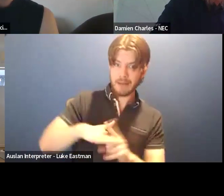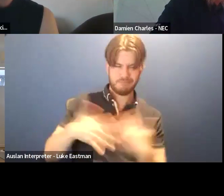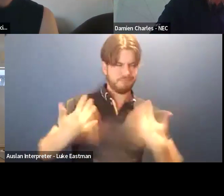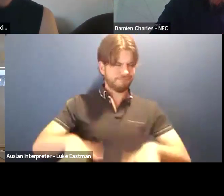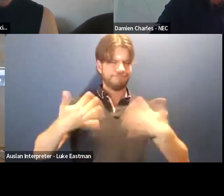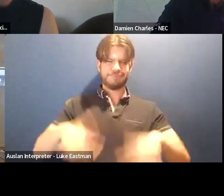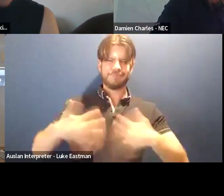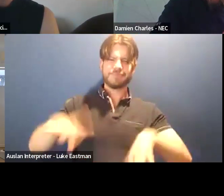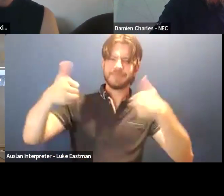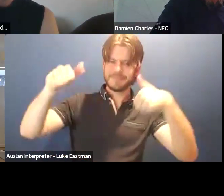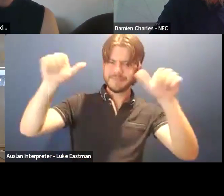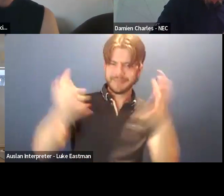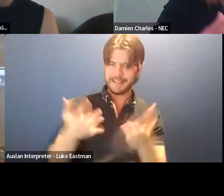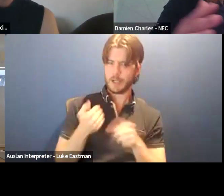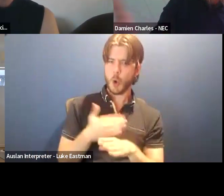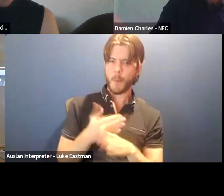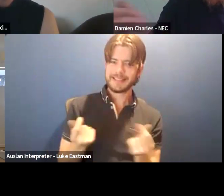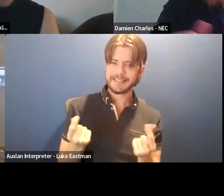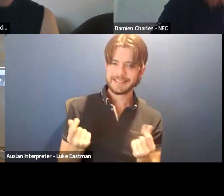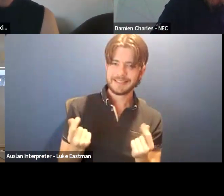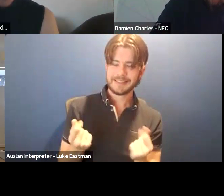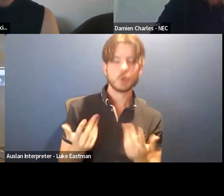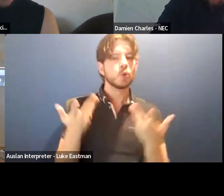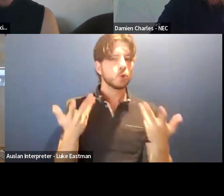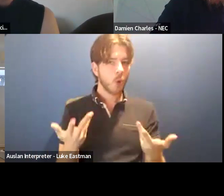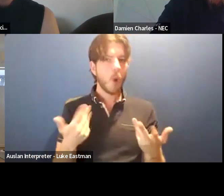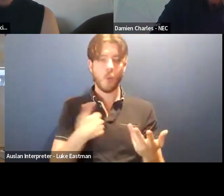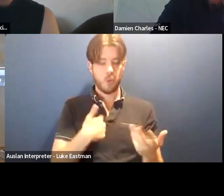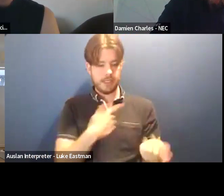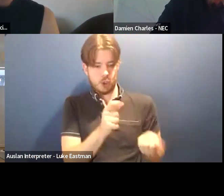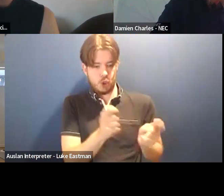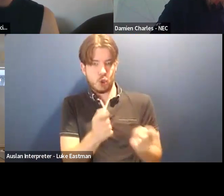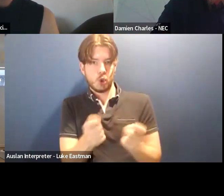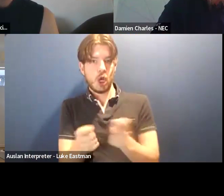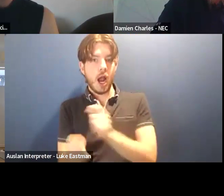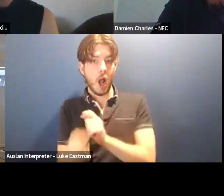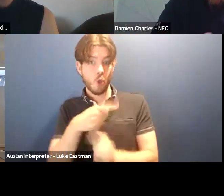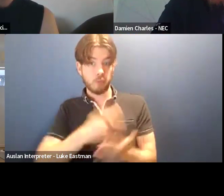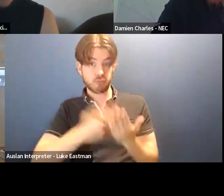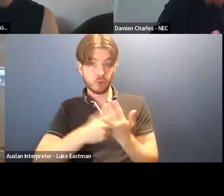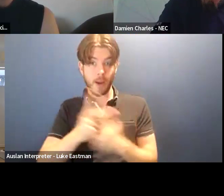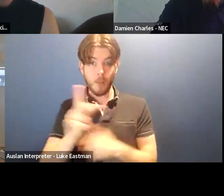permanent jobs so you know adjustments we looked at with those programs was to